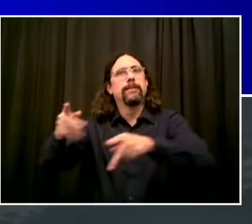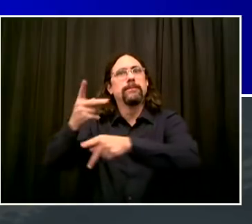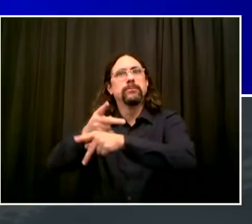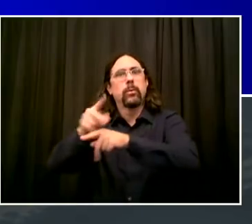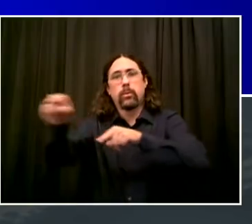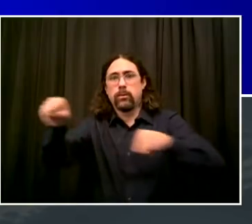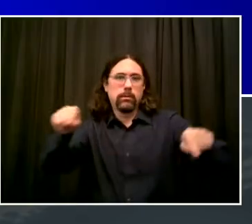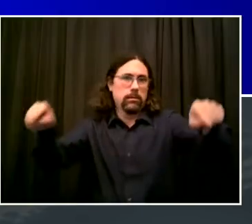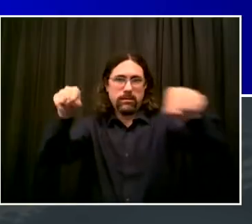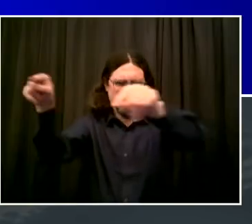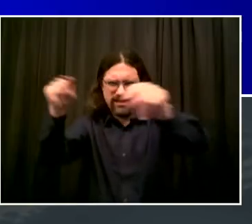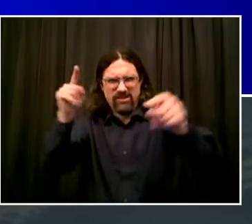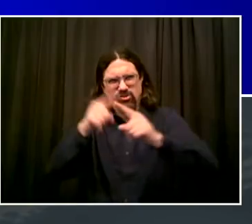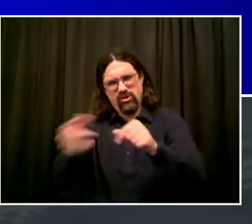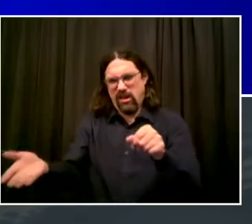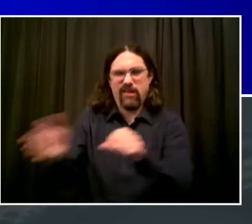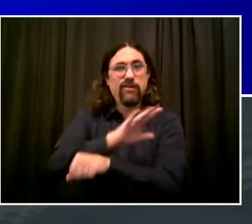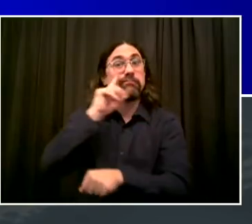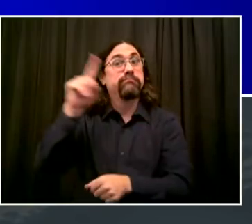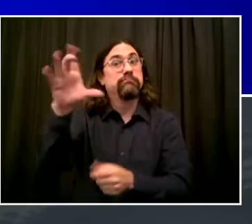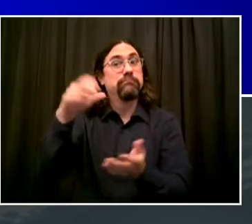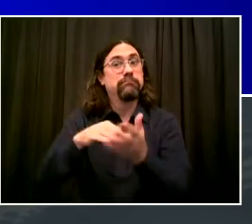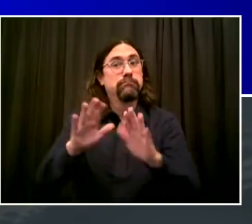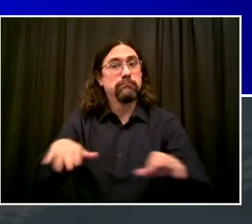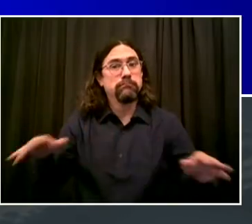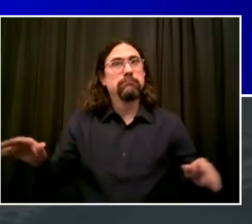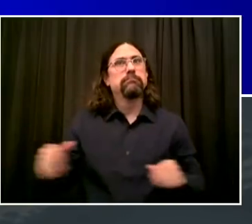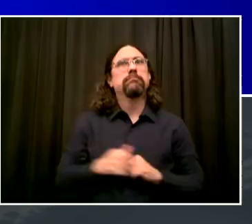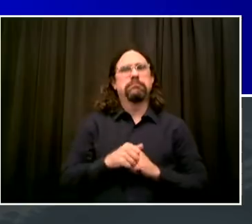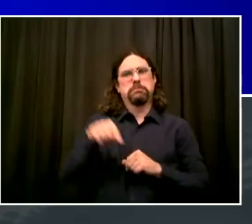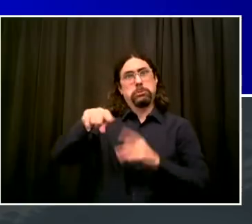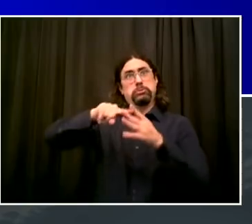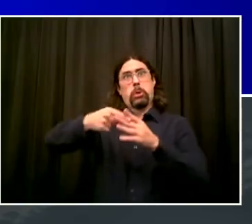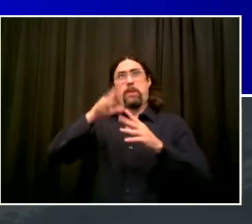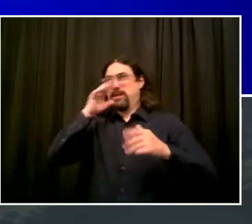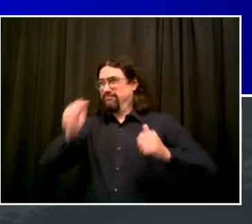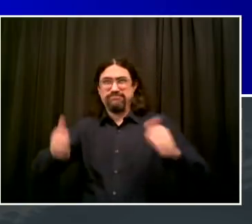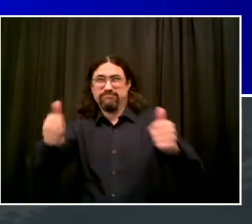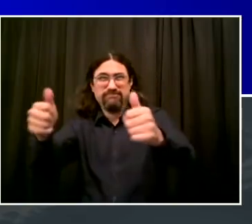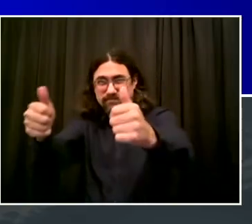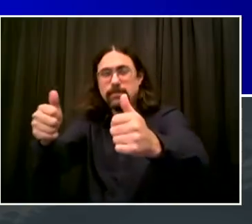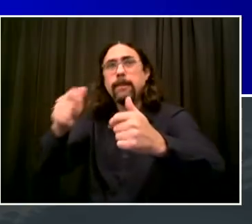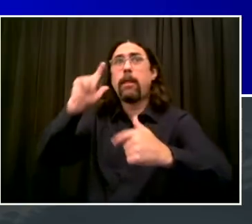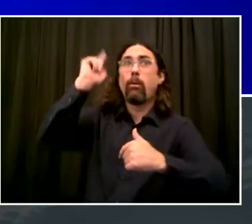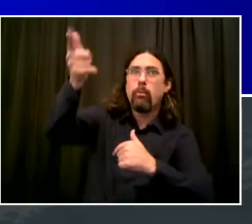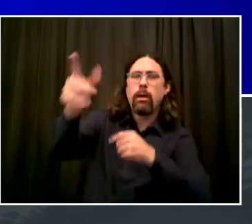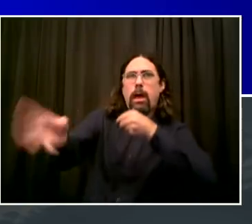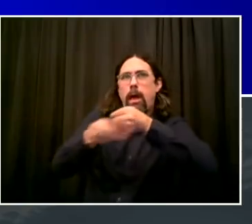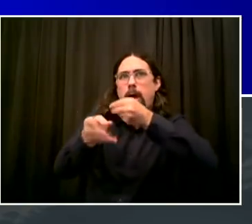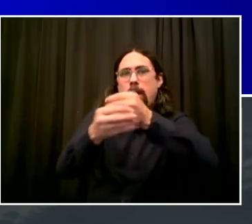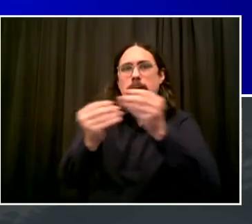AND GIVING THIS FAMILY, THOSE PARENTS THE BALANCE IN EITHR